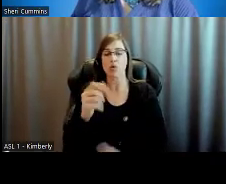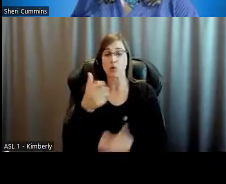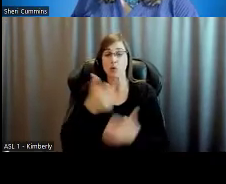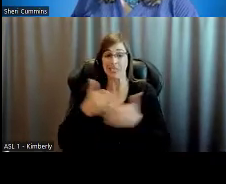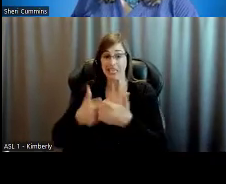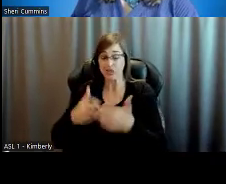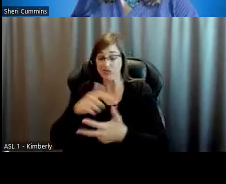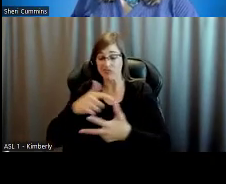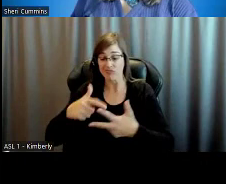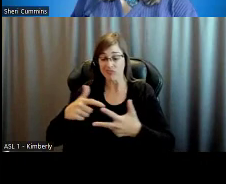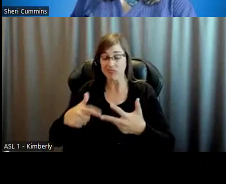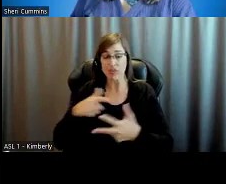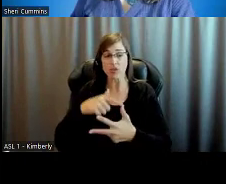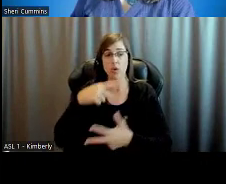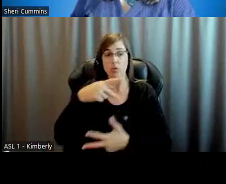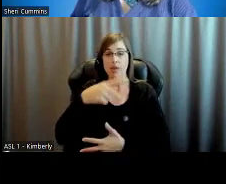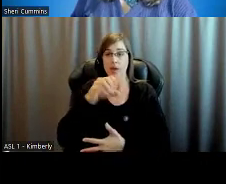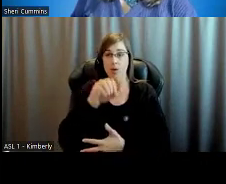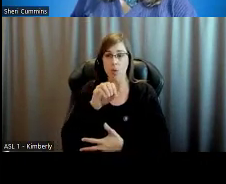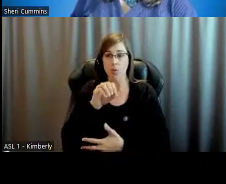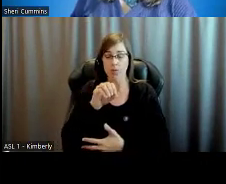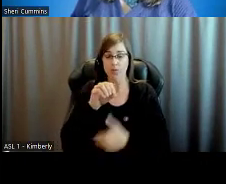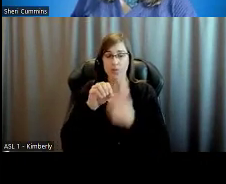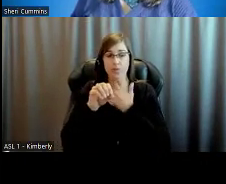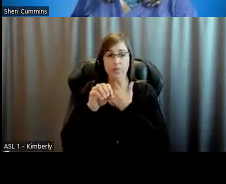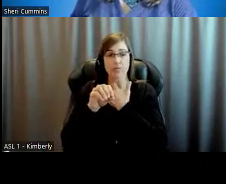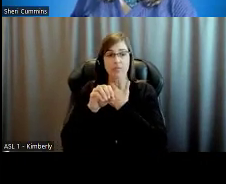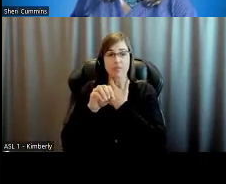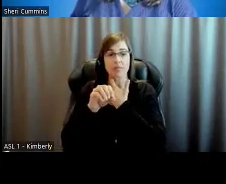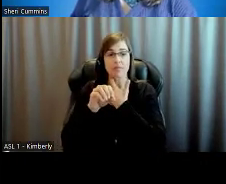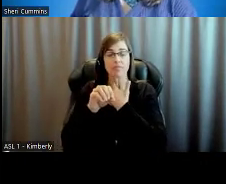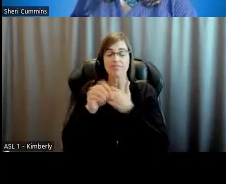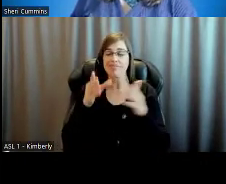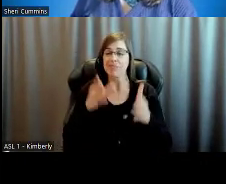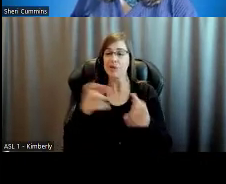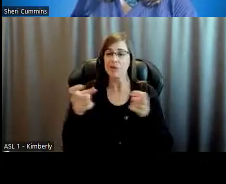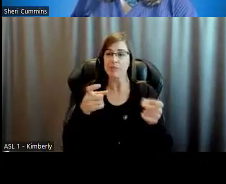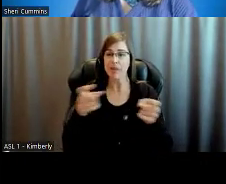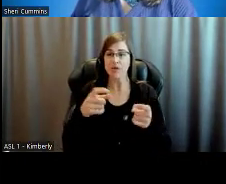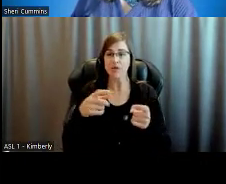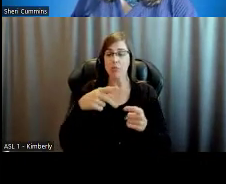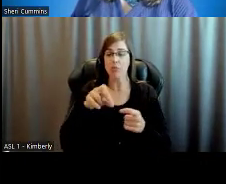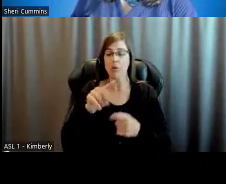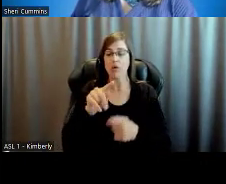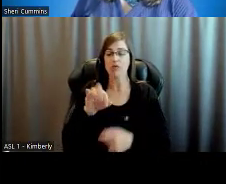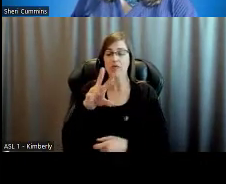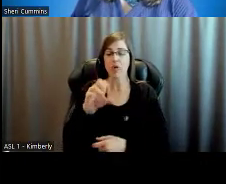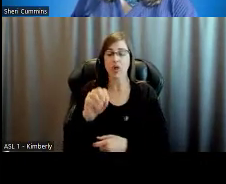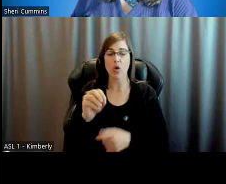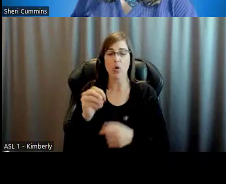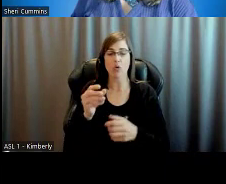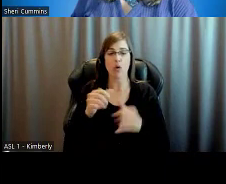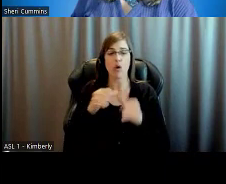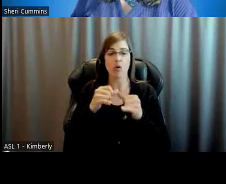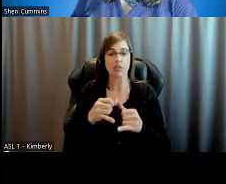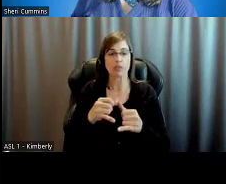Well, the Program Official is a person who manages the portfolio of awards within the mission of a particular institute.